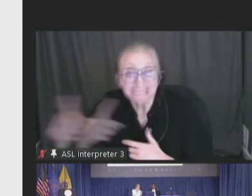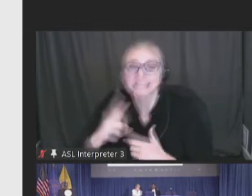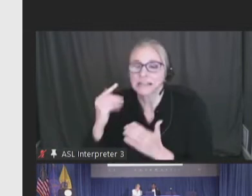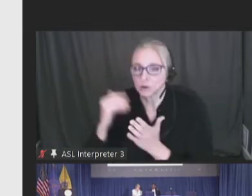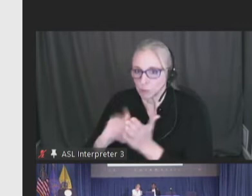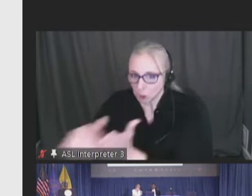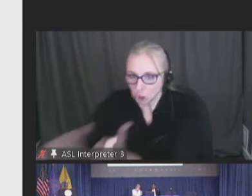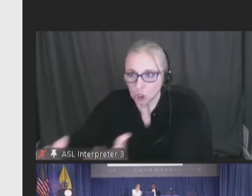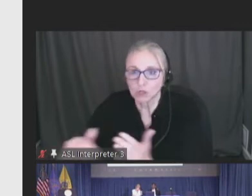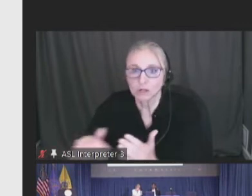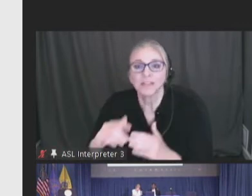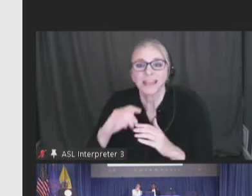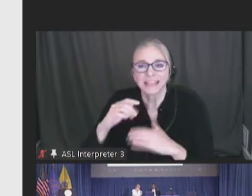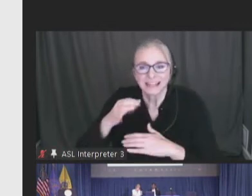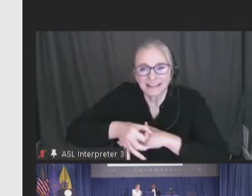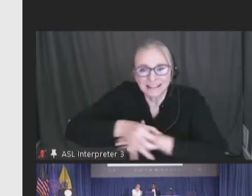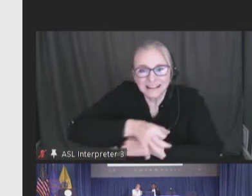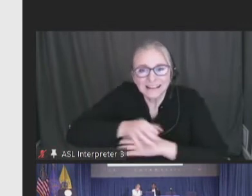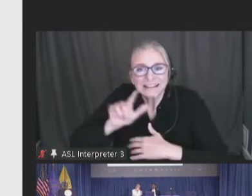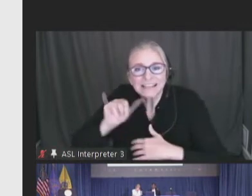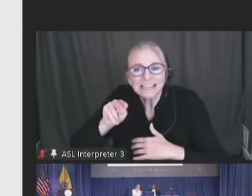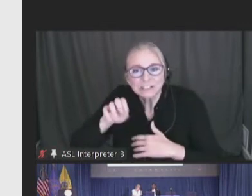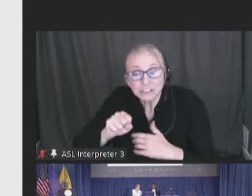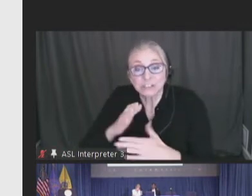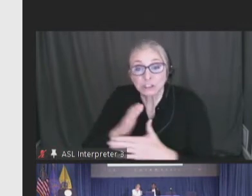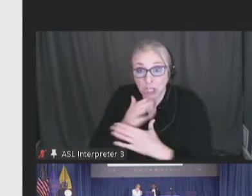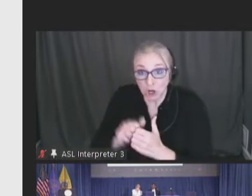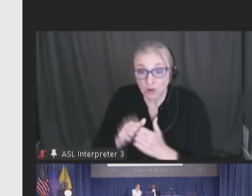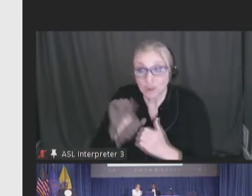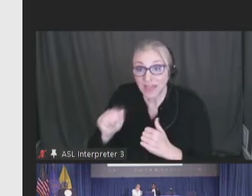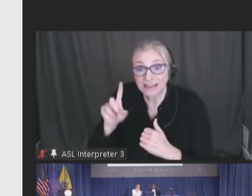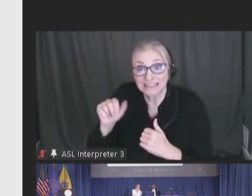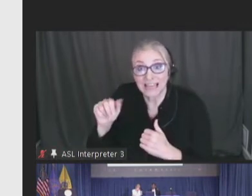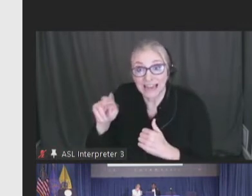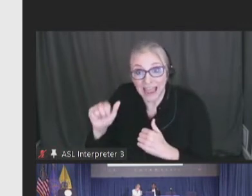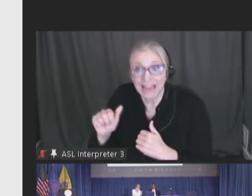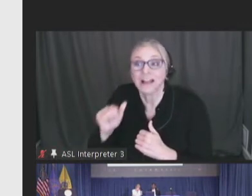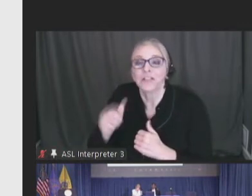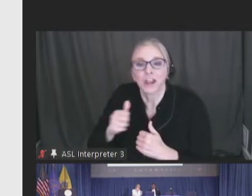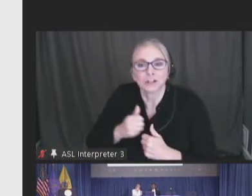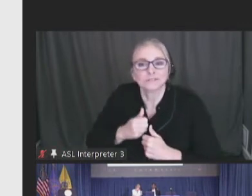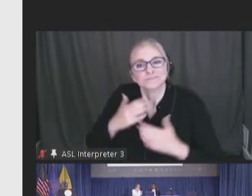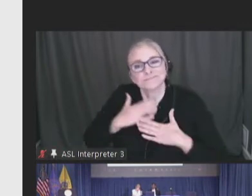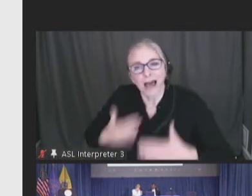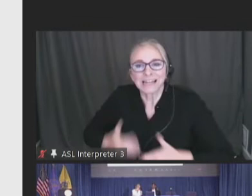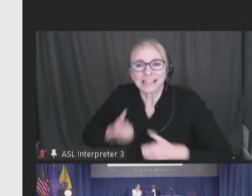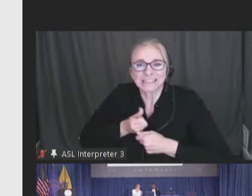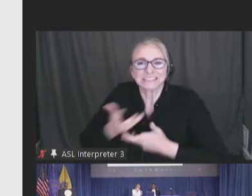lesions, and they shed HSV-2 DNA in their genital secretions, much like humans. But we have very